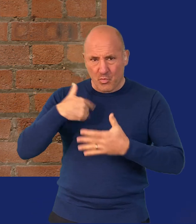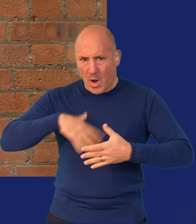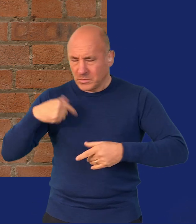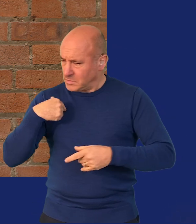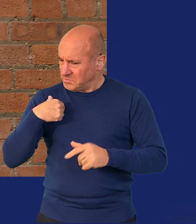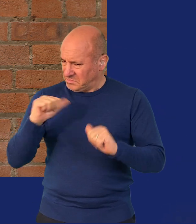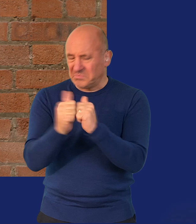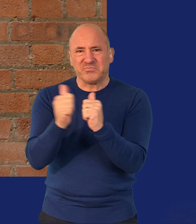but you know what I mean.